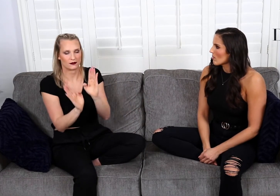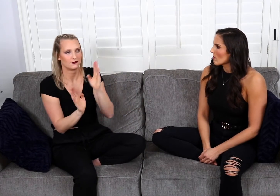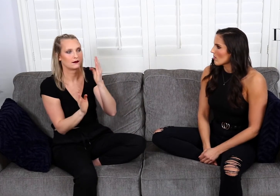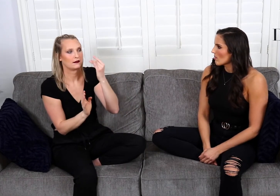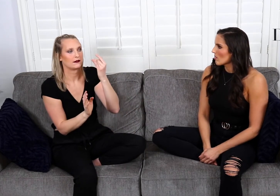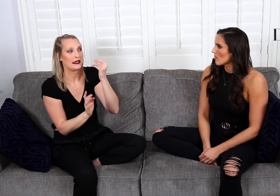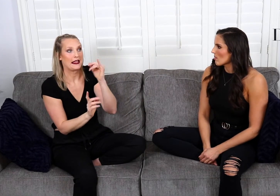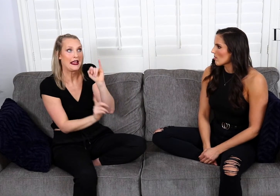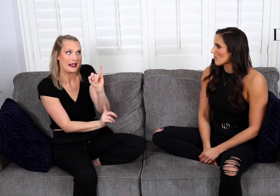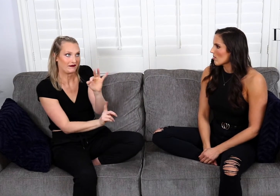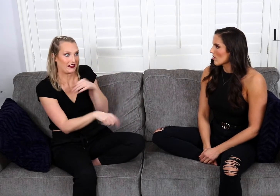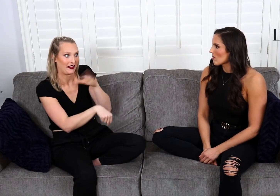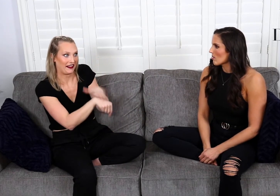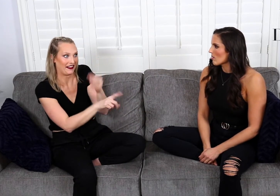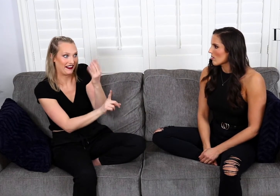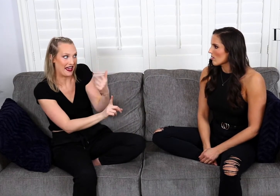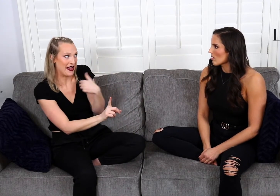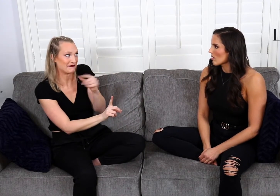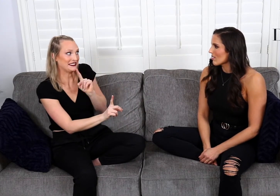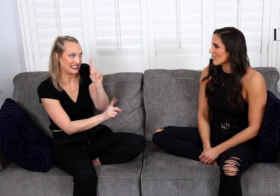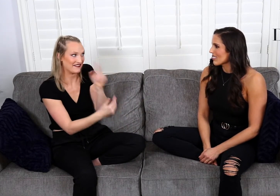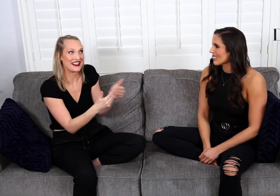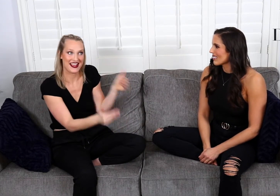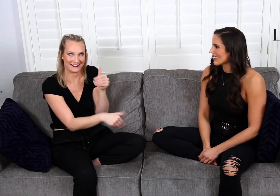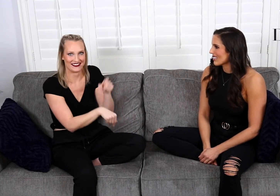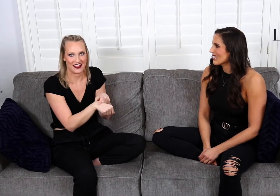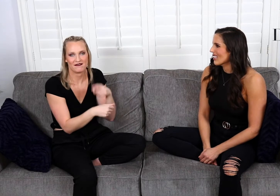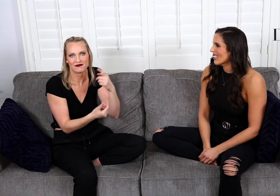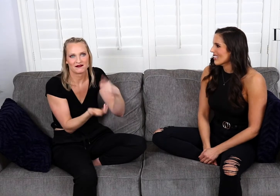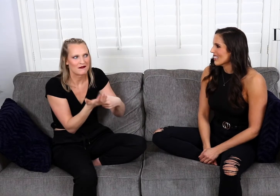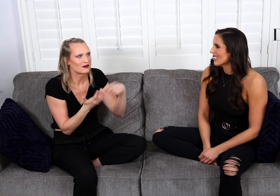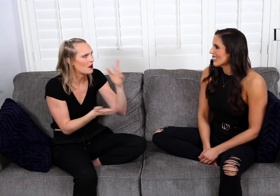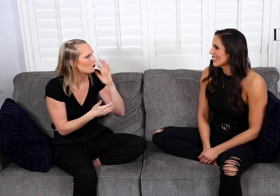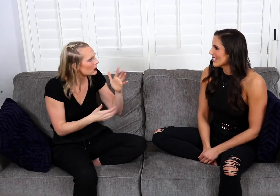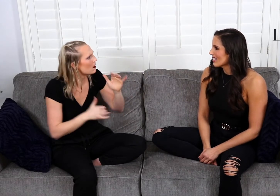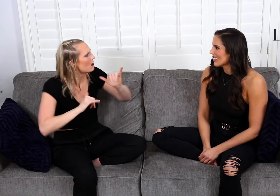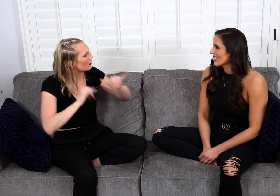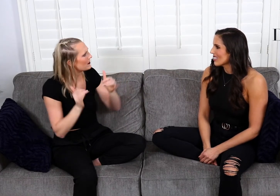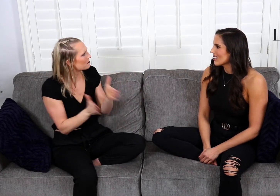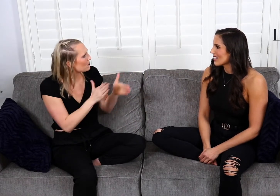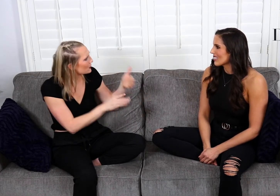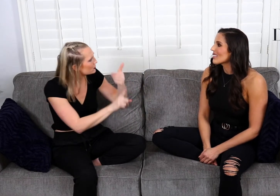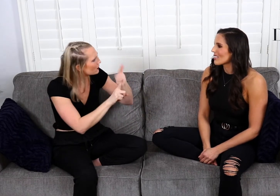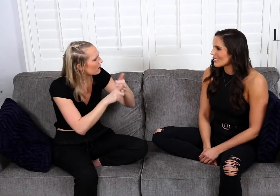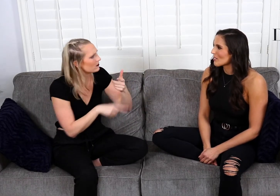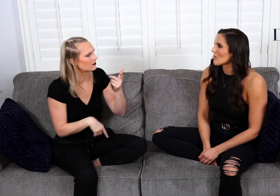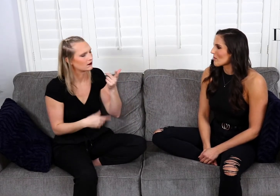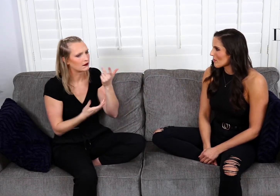typically, if I have notified them ahead of time, they’ll say okay, you know, they'll prepare themselves.